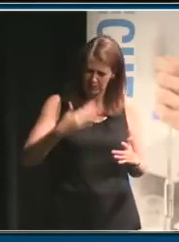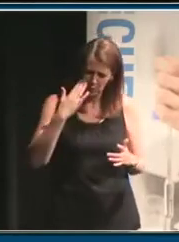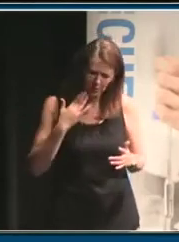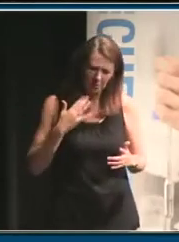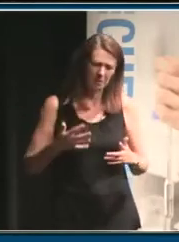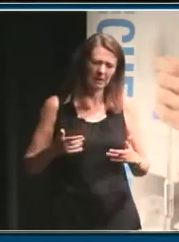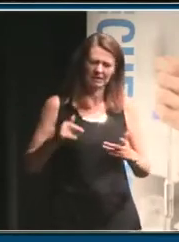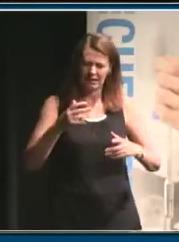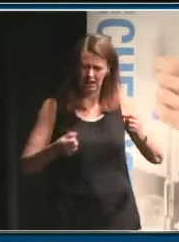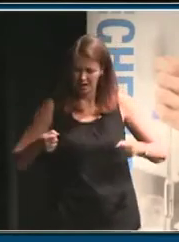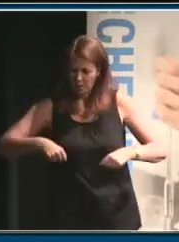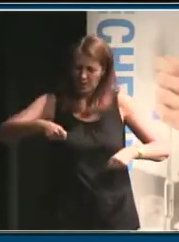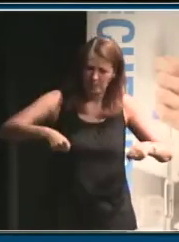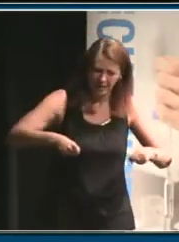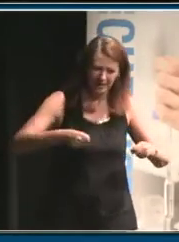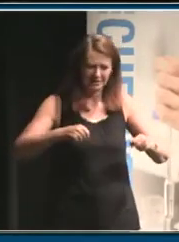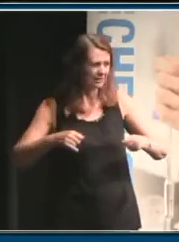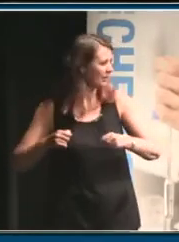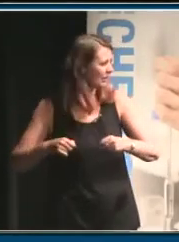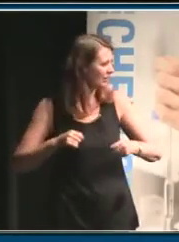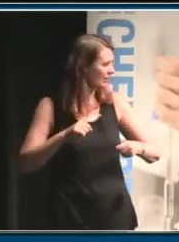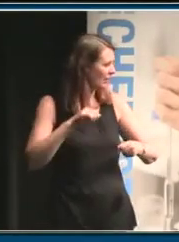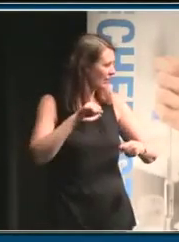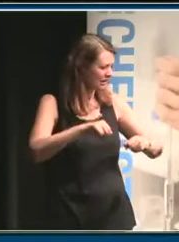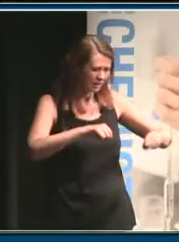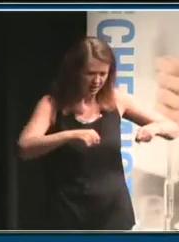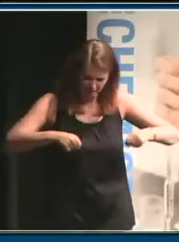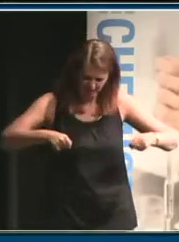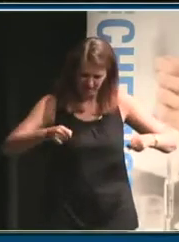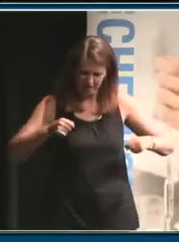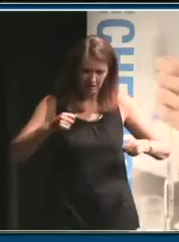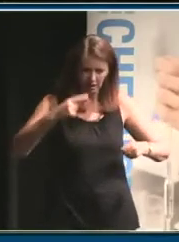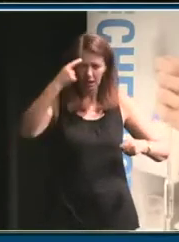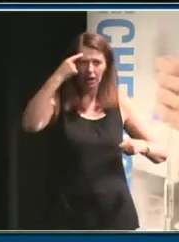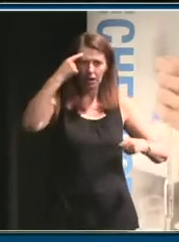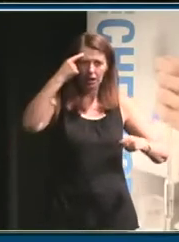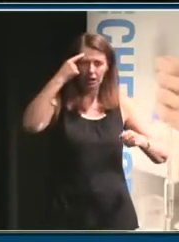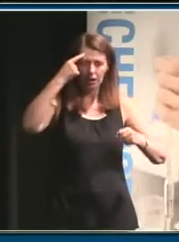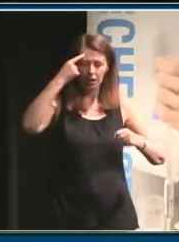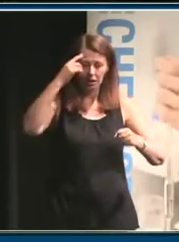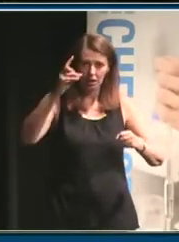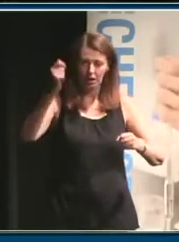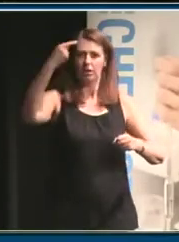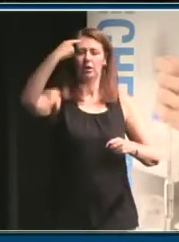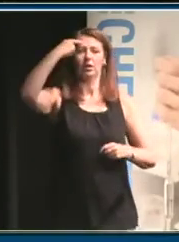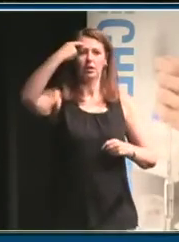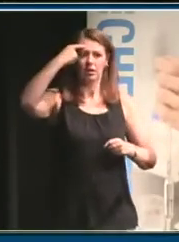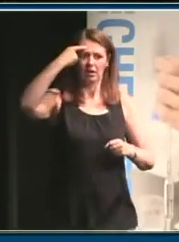keys and she takes her cash register and a neuron just exploded in my head! You know what drives me